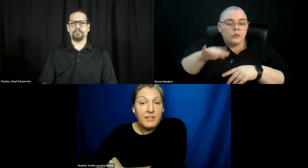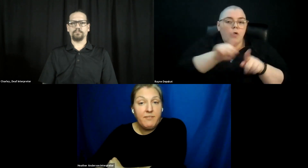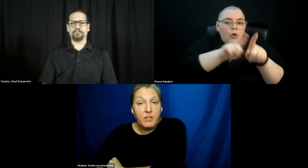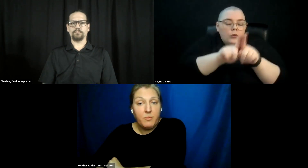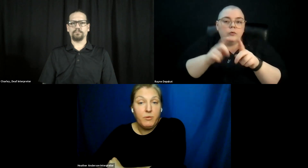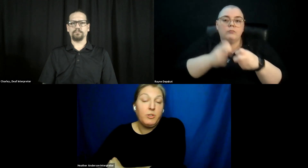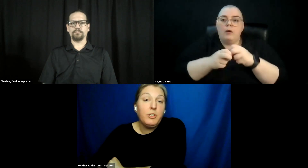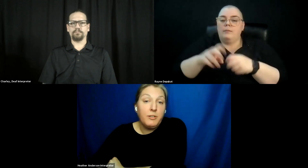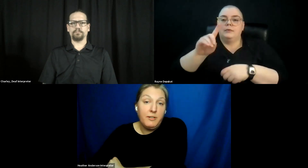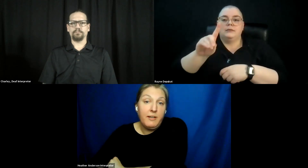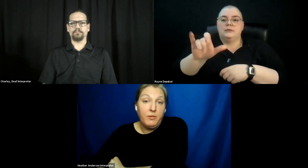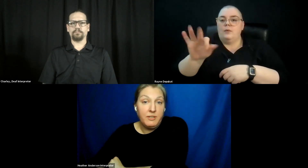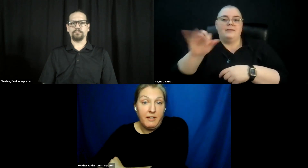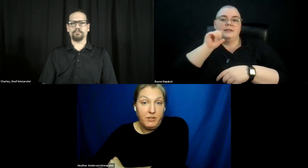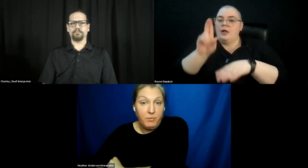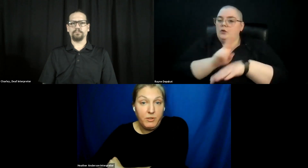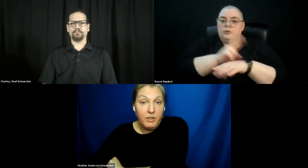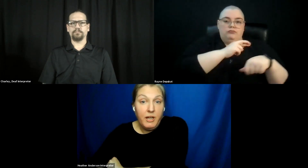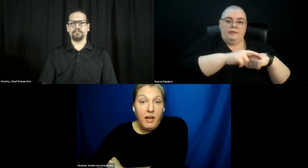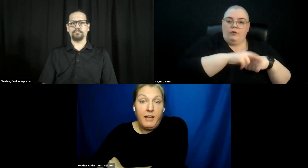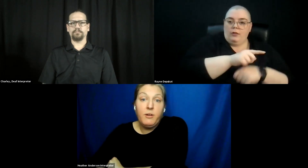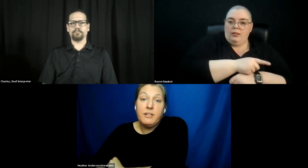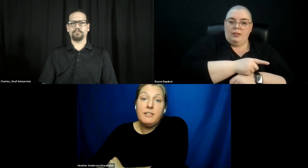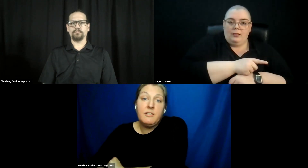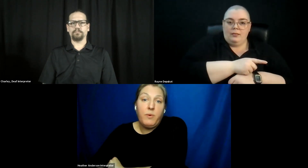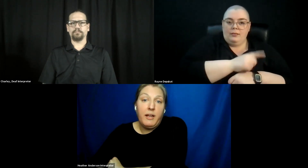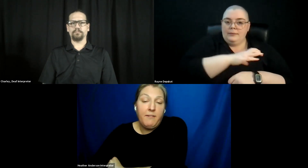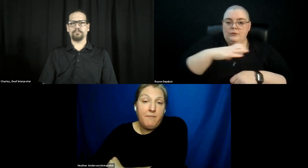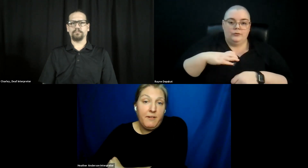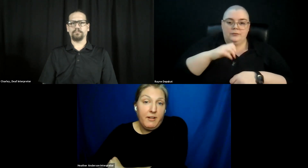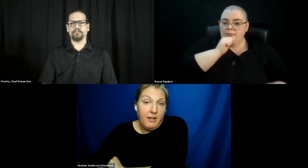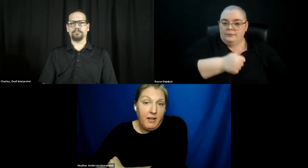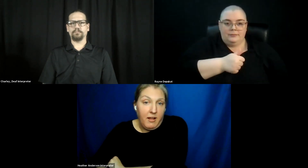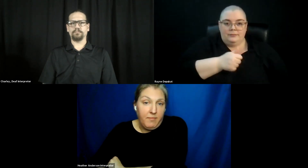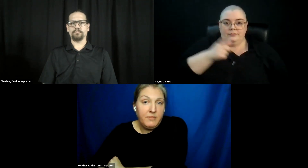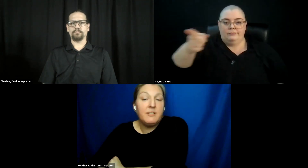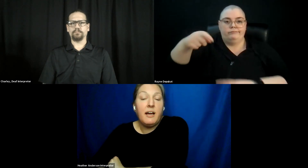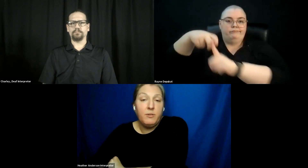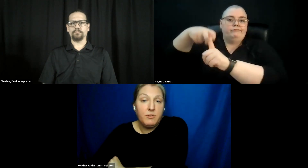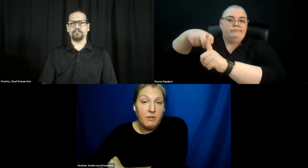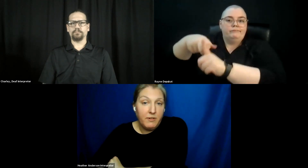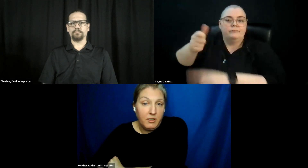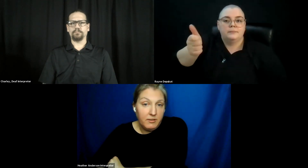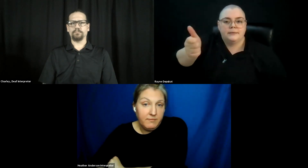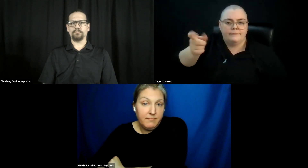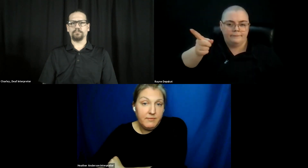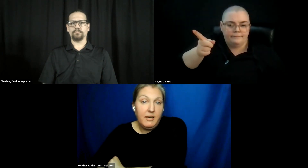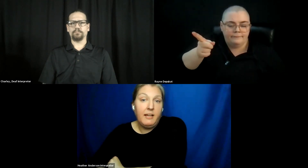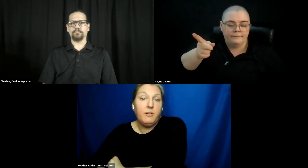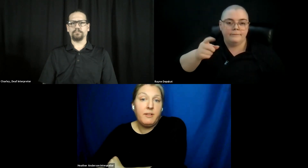With a deaf interpreter or should use a deaf interpreter. I know that DC ys does not use the referral.